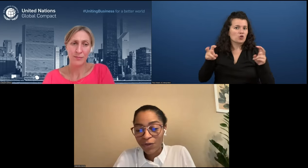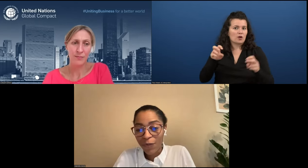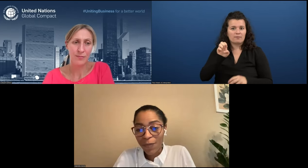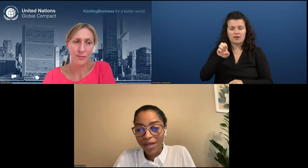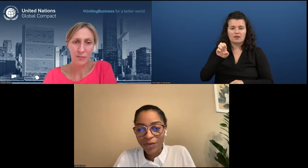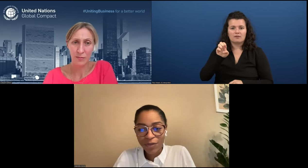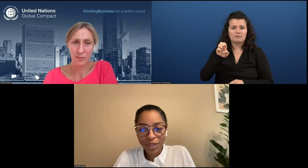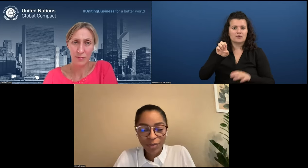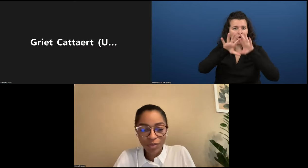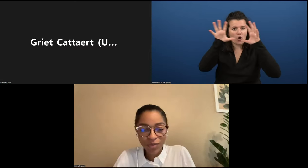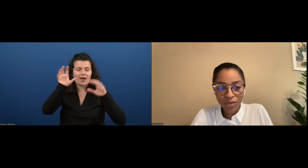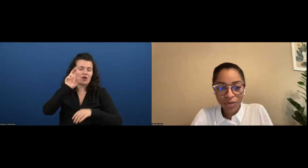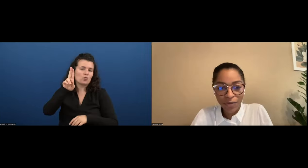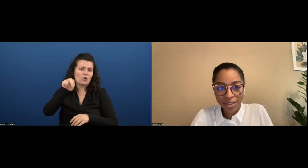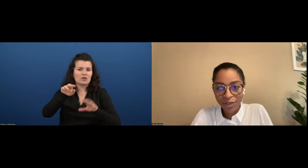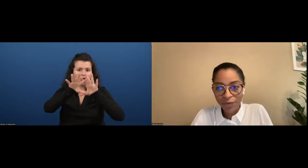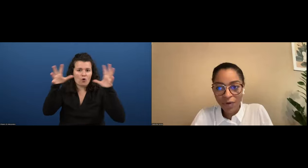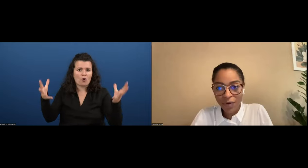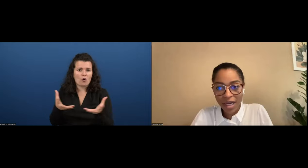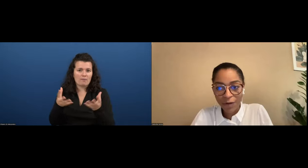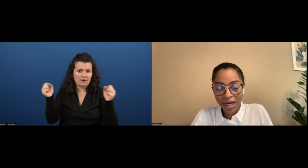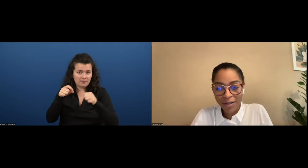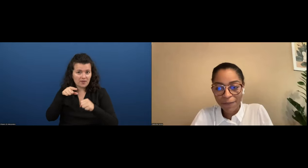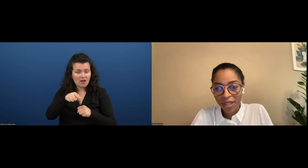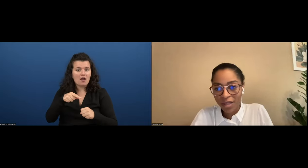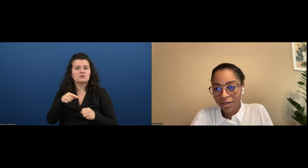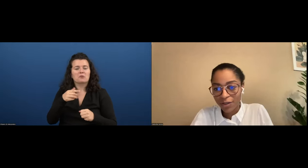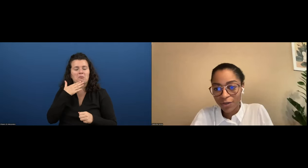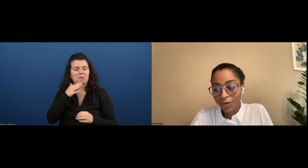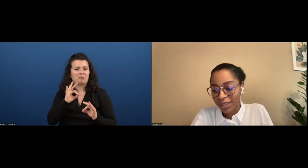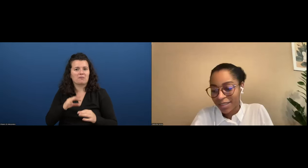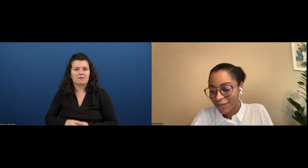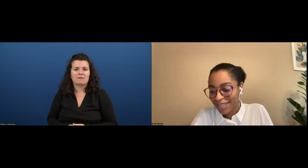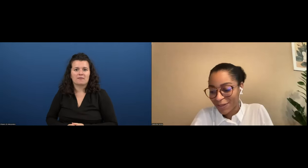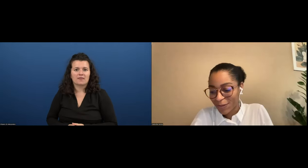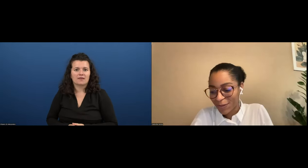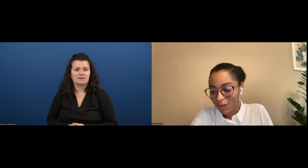manner was more known peritoneal a kiss tomorrow. 15:58:27 Aloha. 15:58:27 Do you adequate hunter the Duncan is avoid the best he provides it says, you